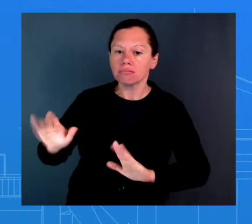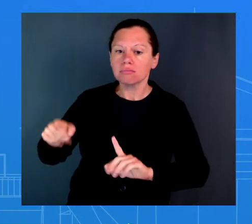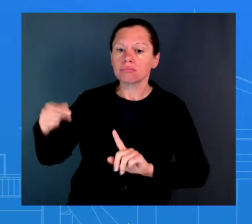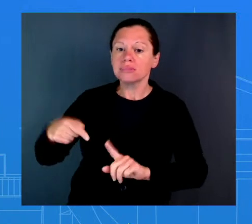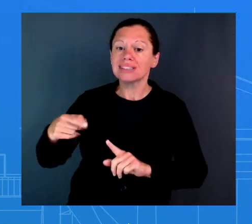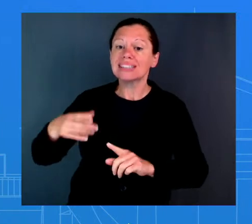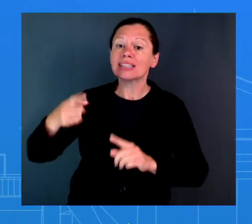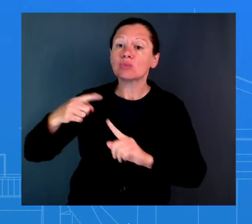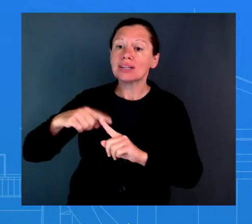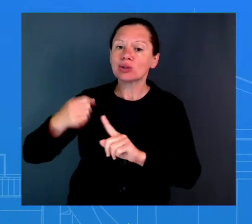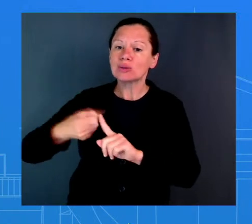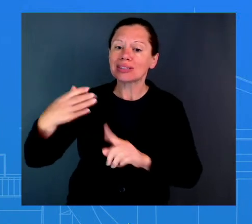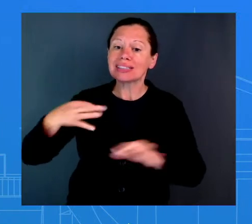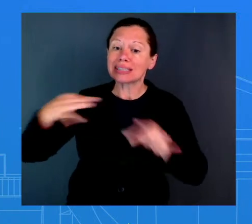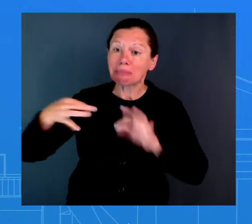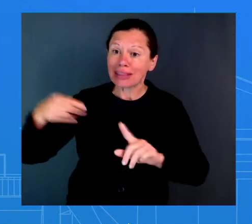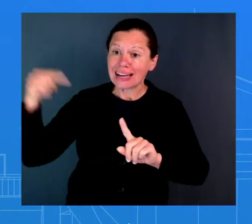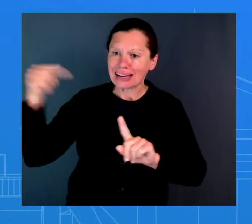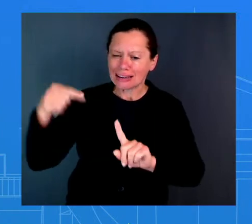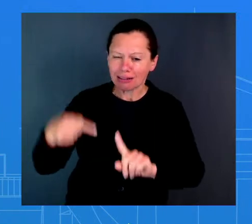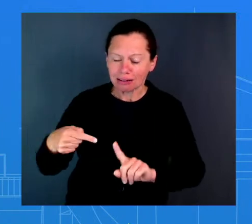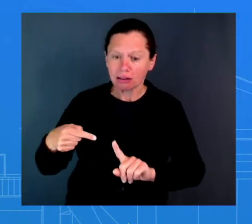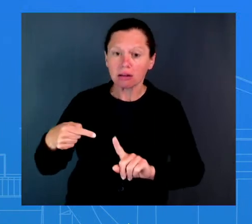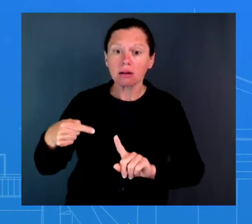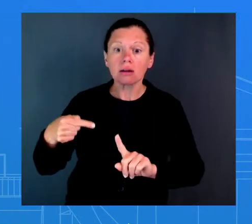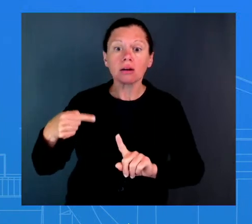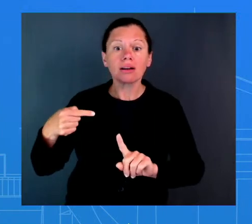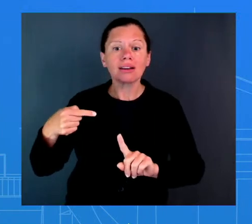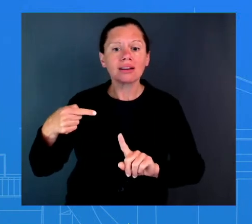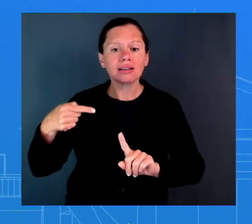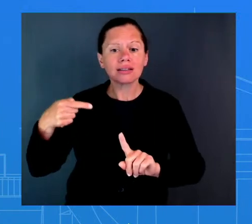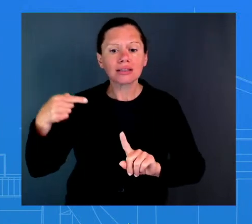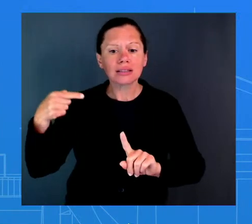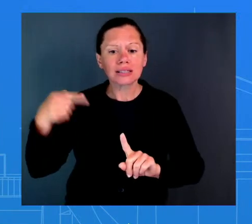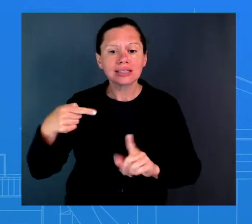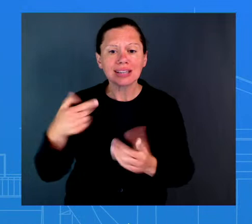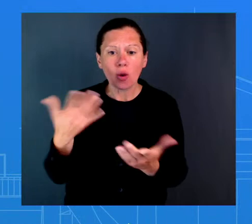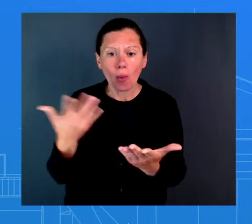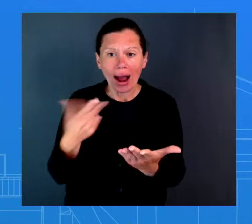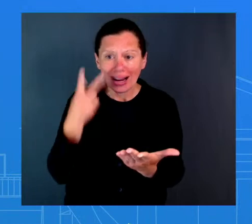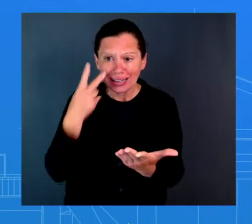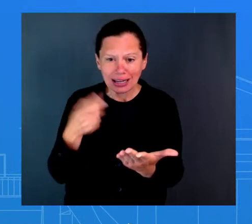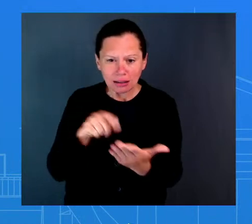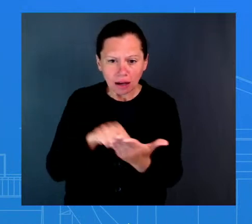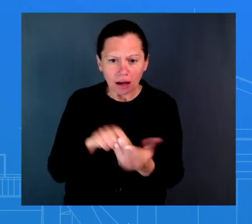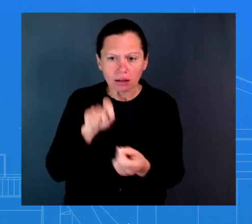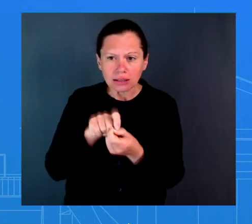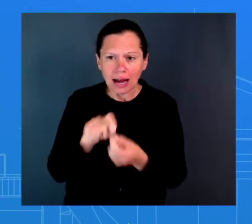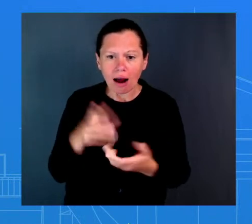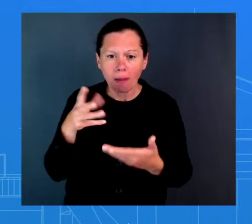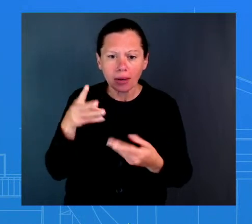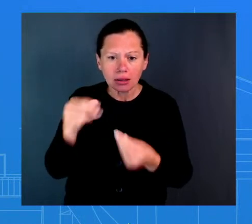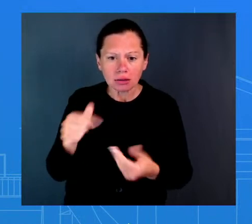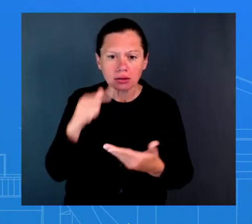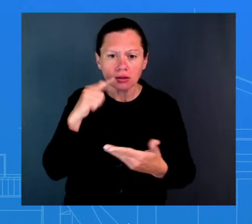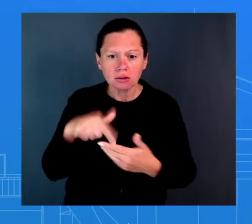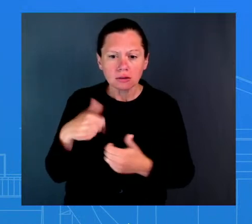exactly what we had spent in the military space. We've done 47 presidential drawdown packages. We give the dollar figure for every one of them.